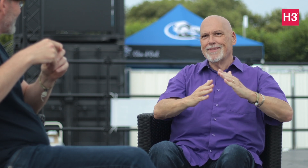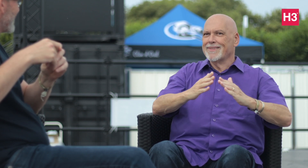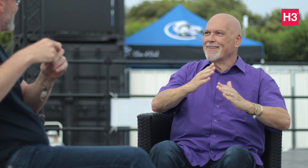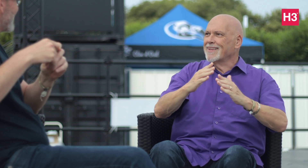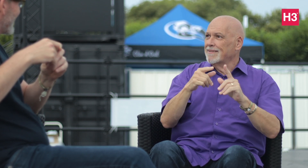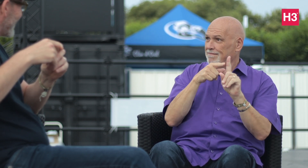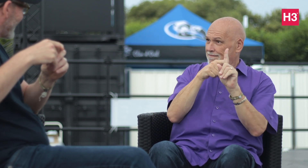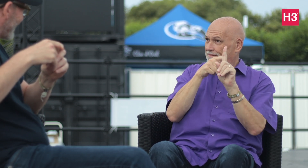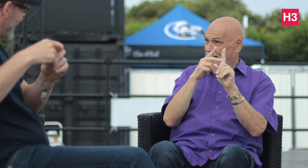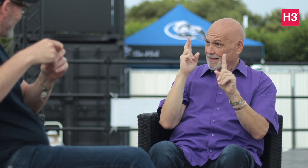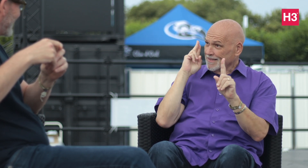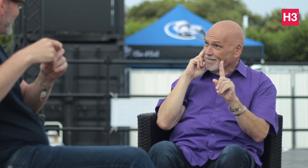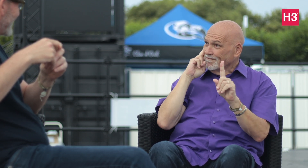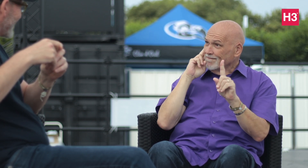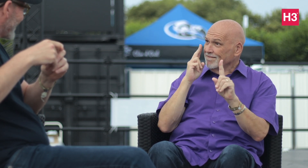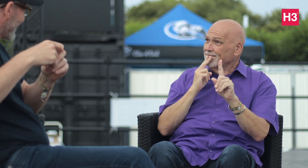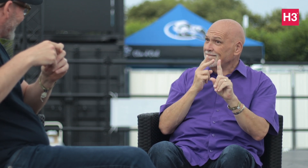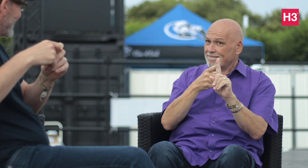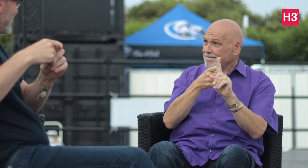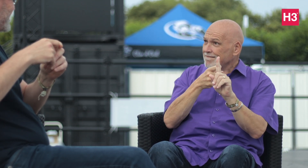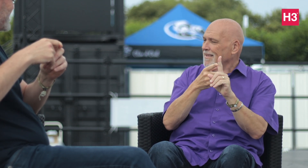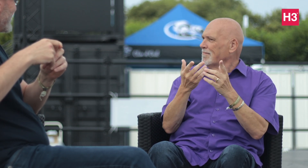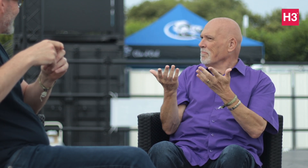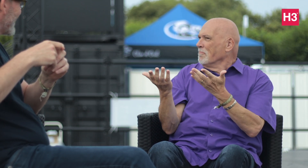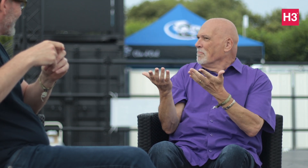Could it be a Deaf alien, perhaps?